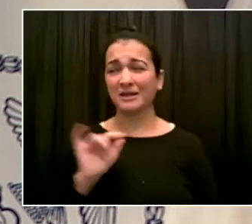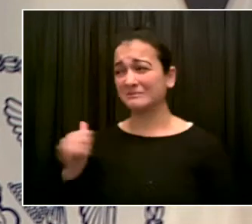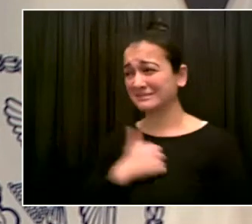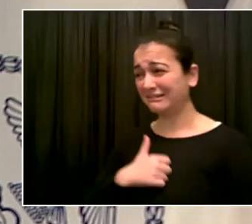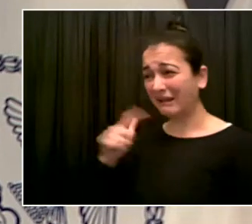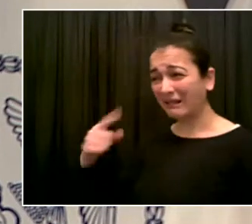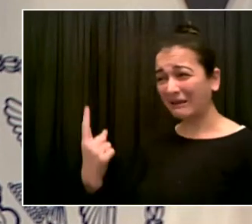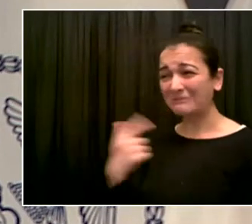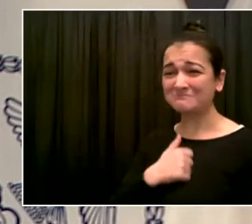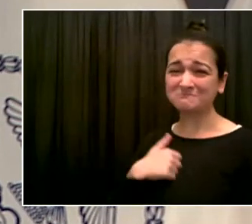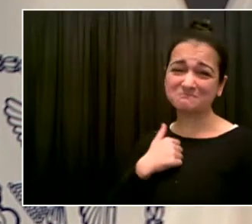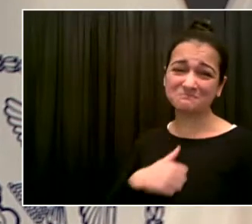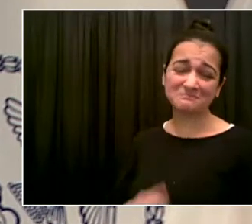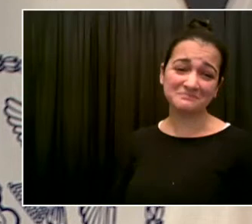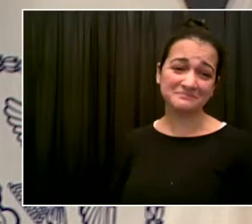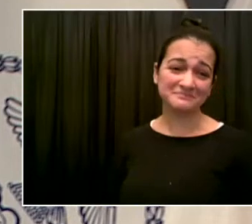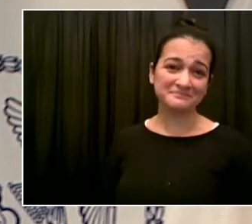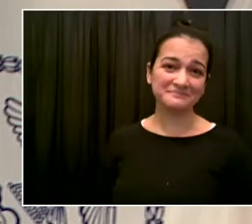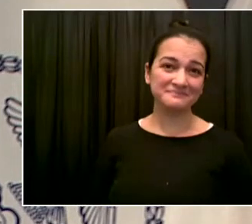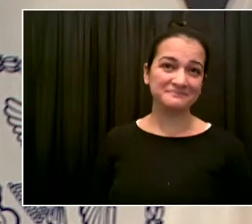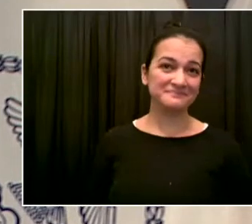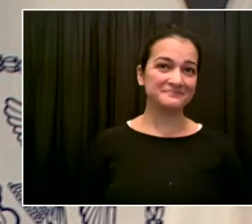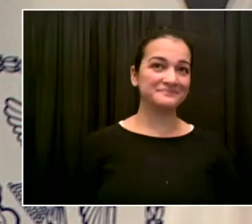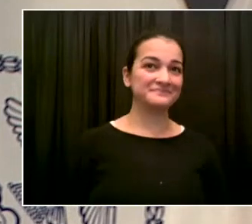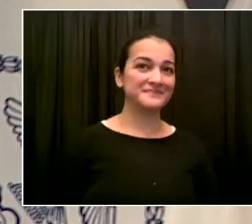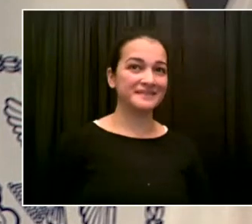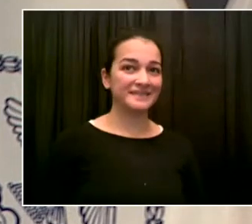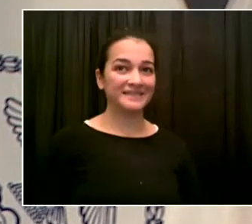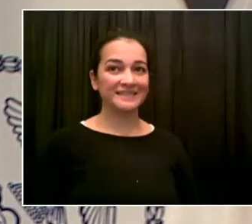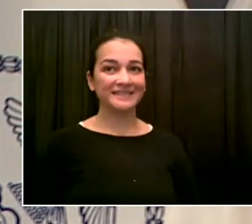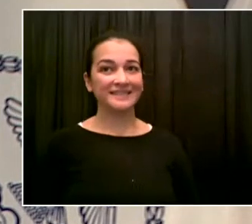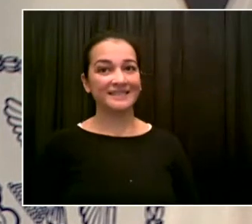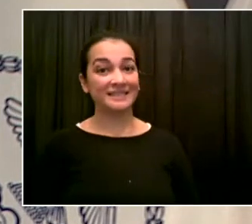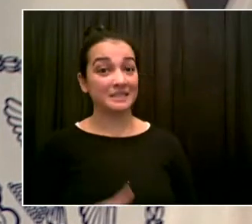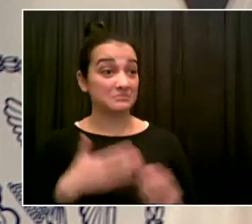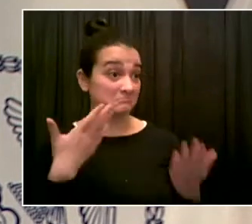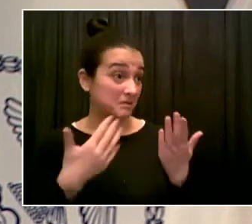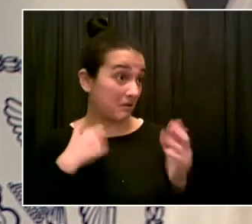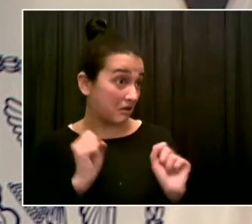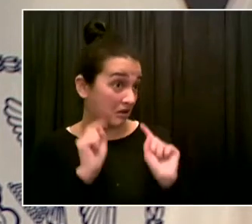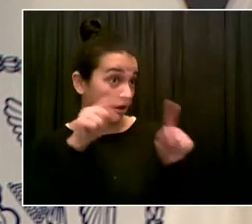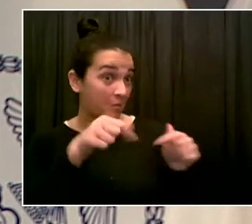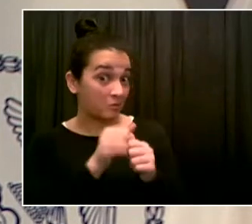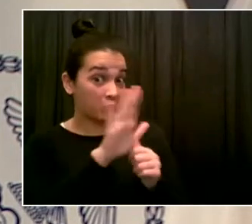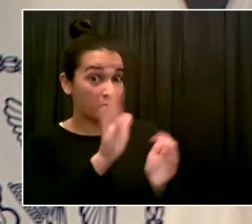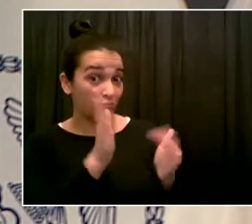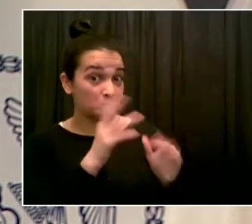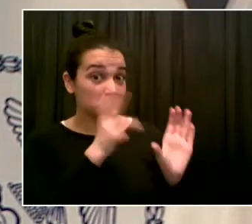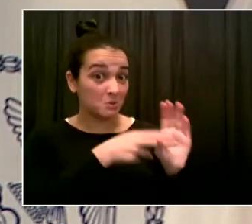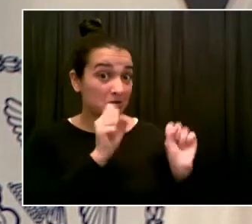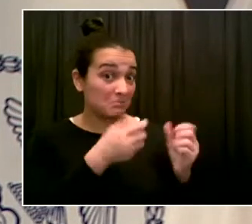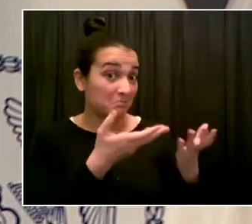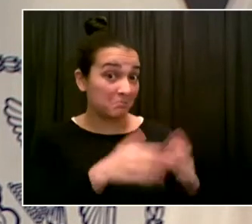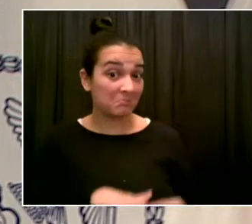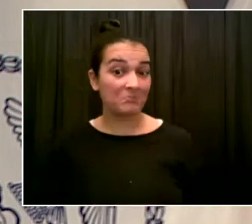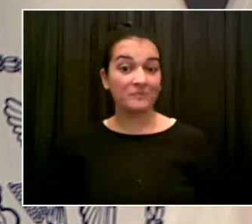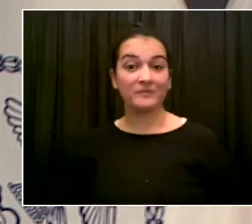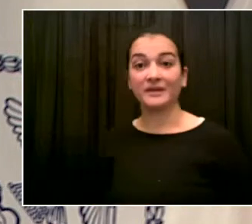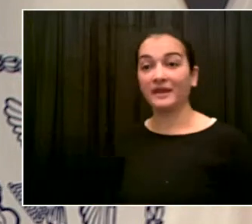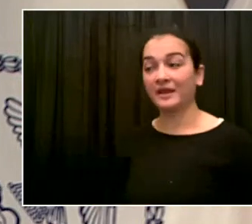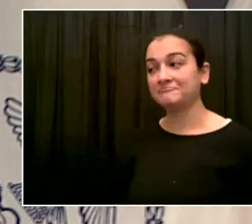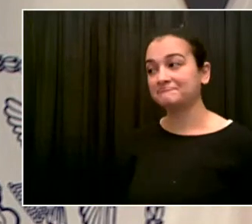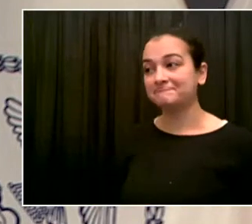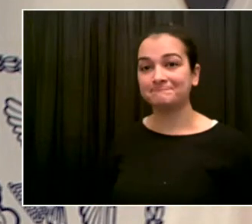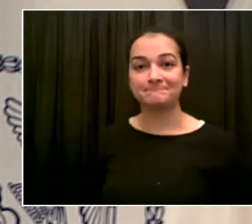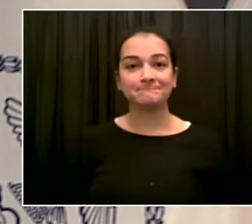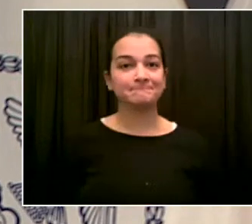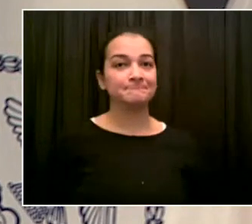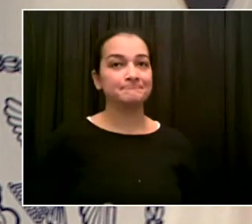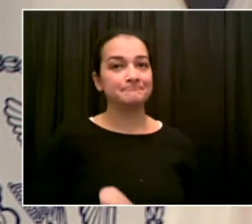YOU TO BE LONELY.